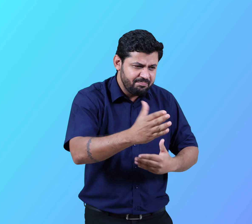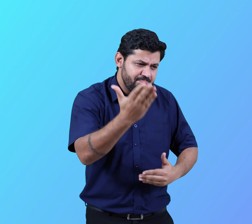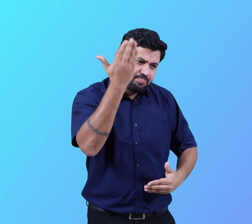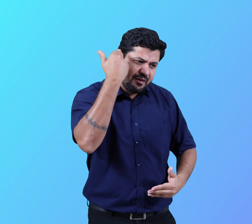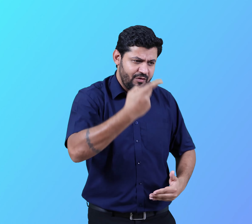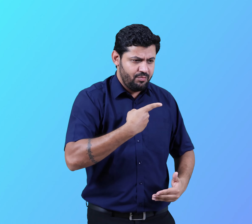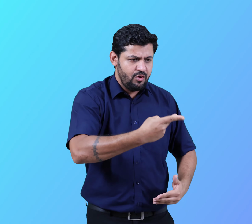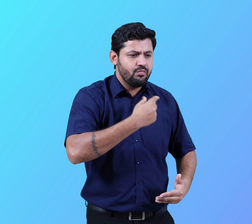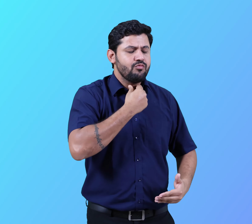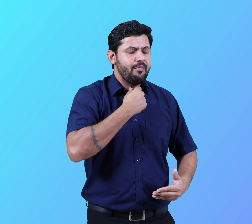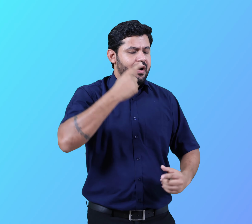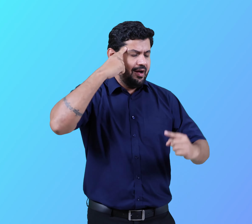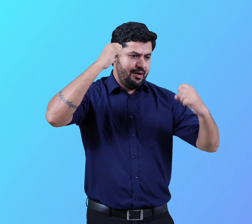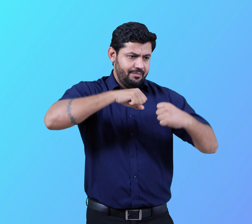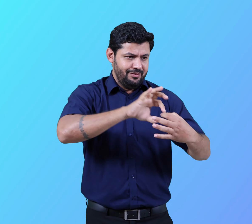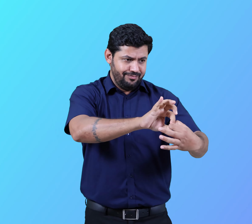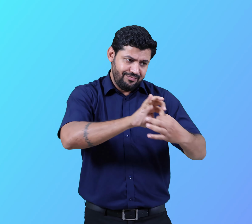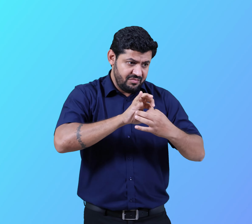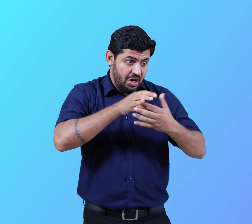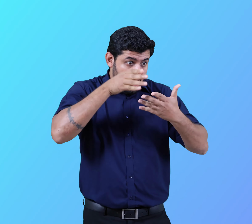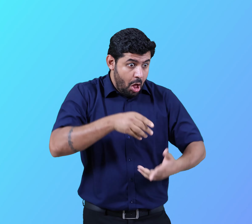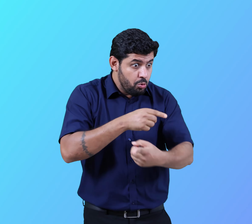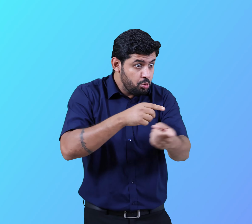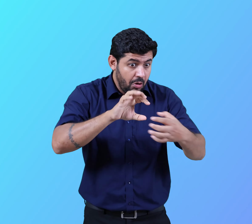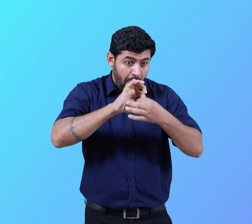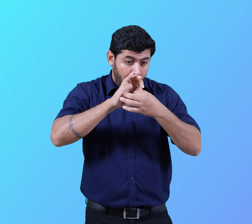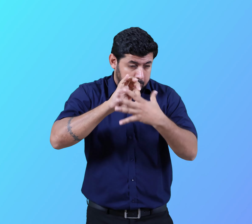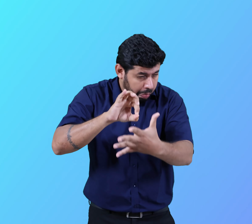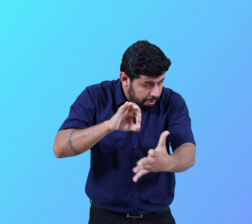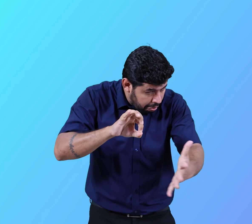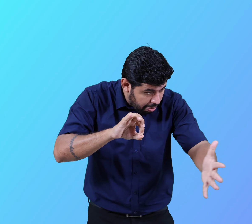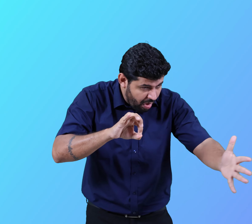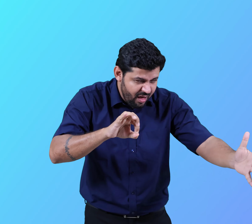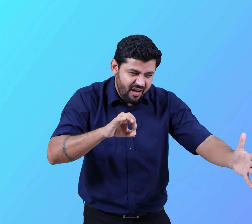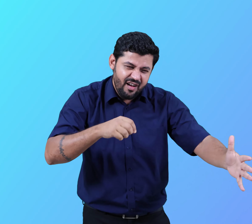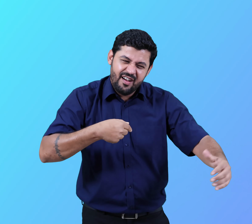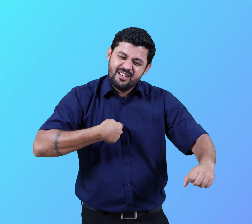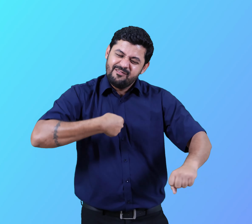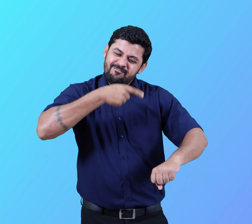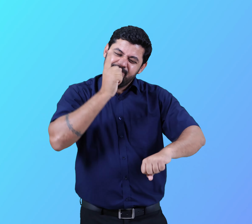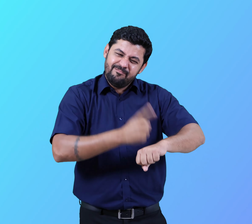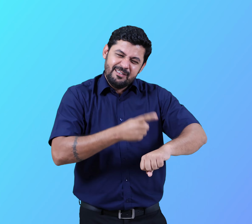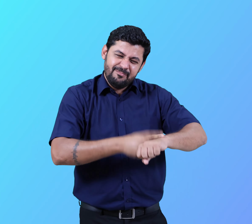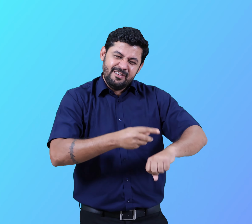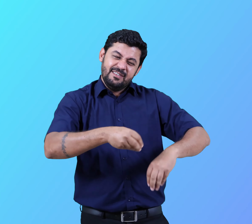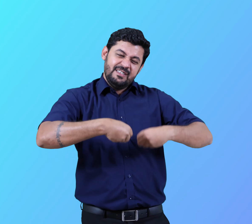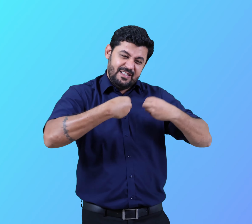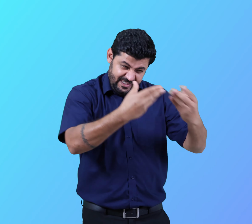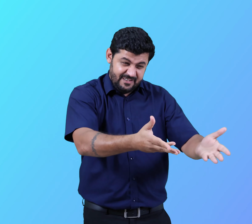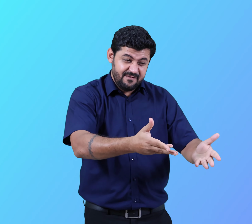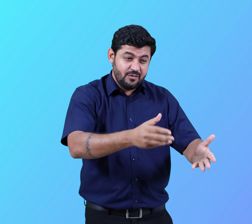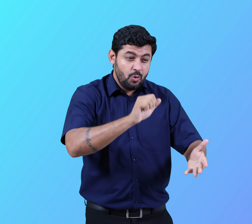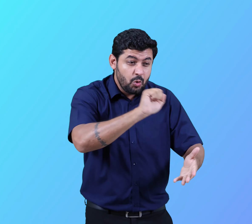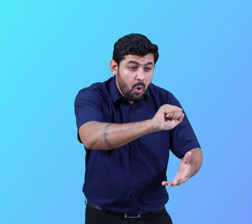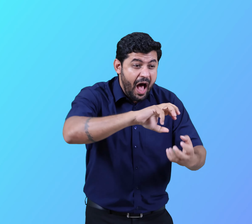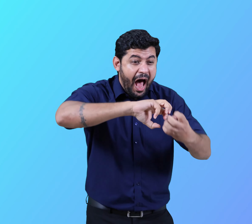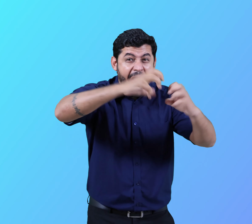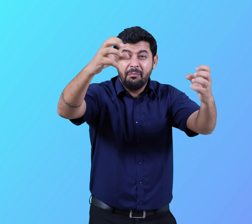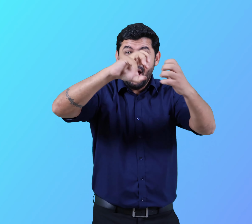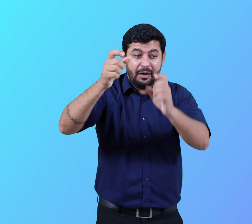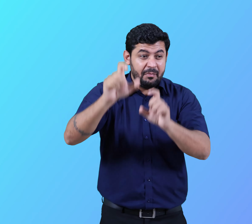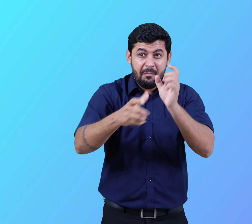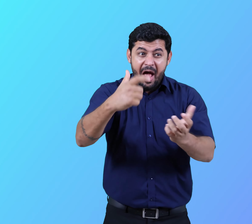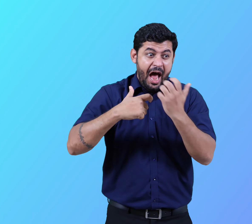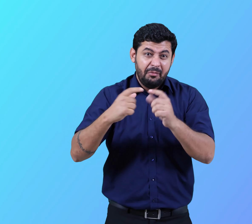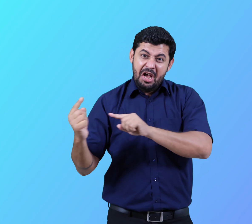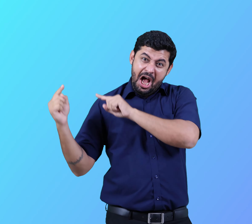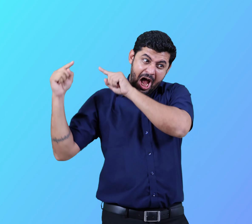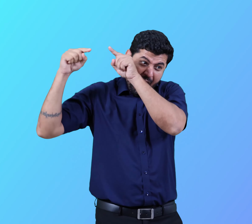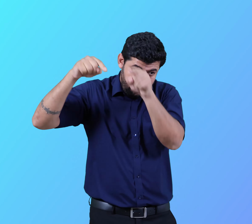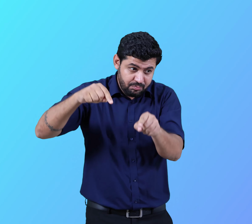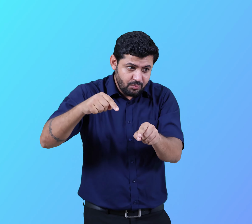You will have broken my agreement, so I will punish you. I will bring armies against you.